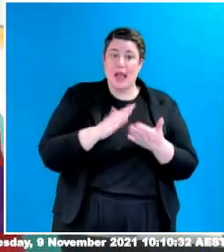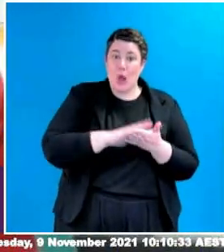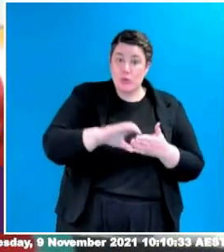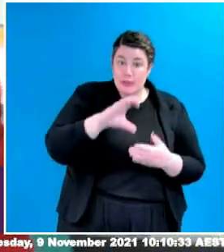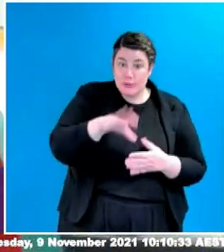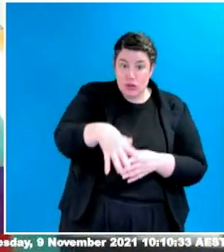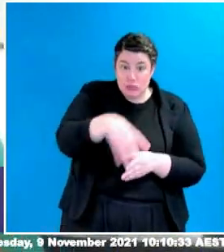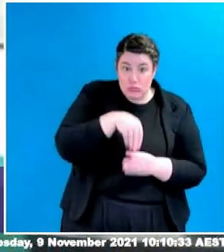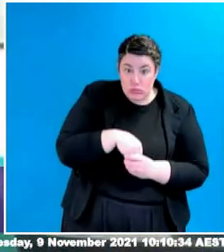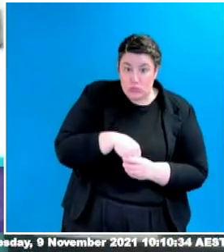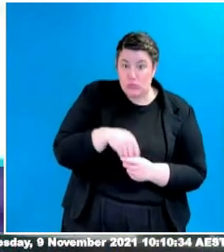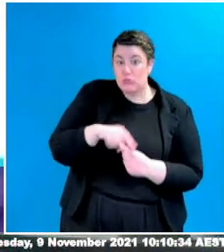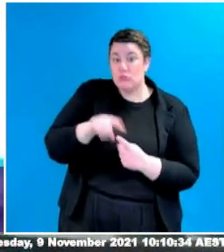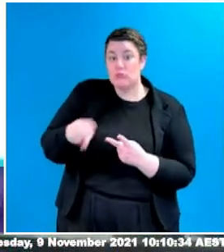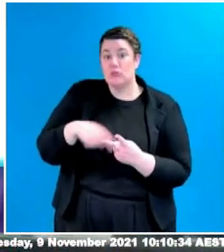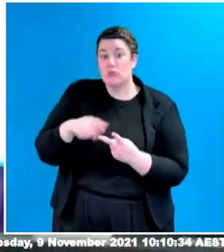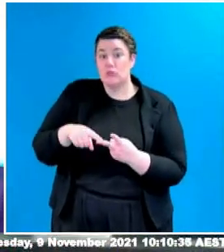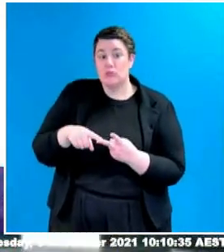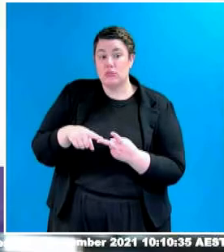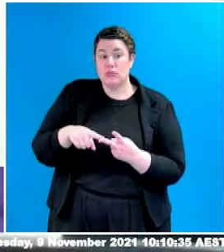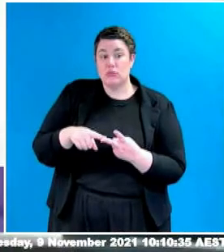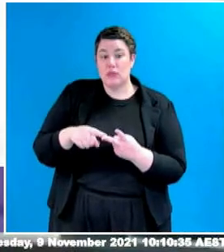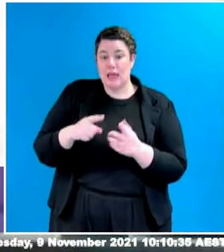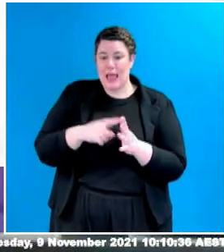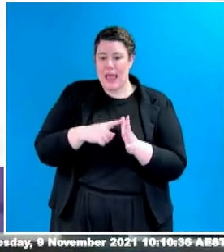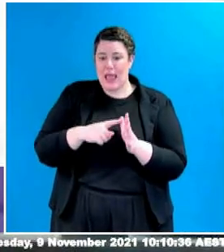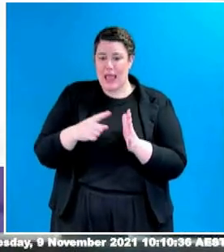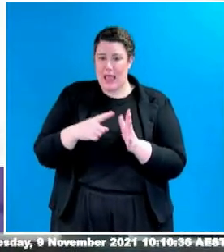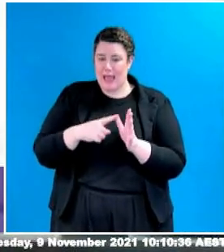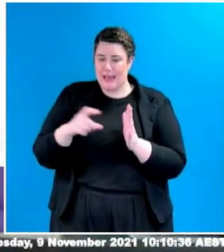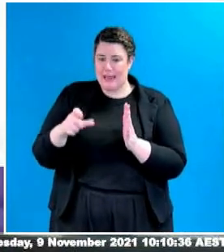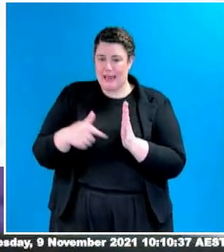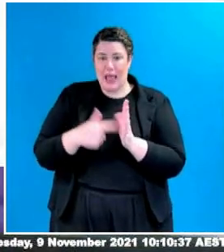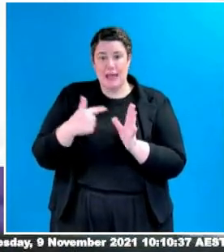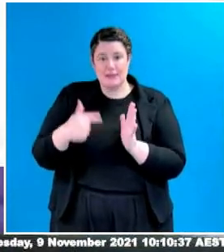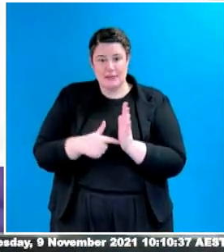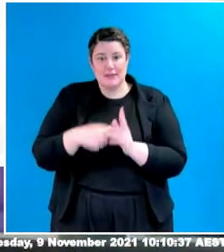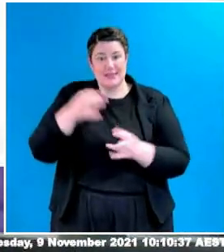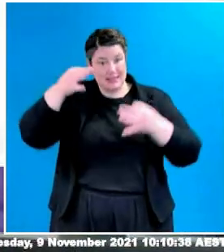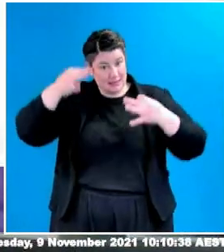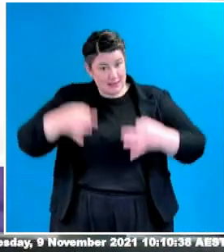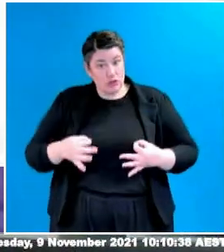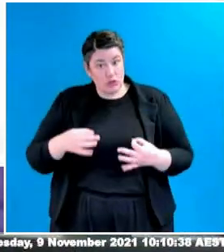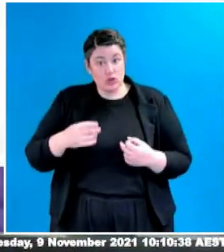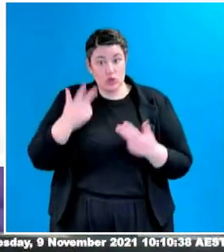There have been ACAT decisions showing they are public authorities and that